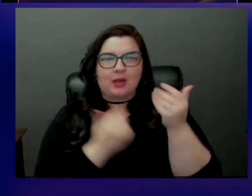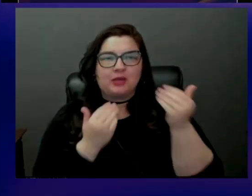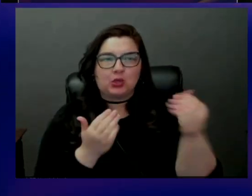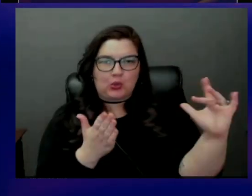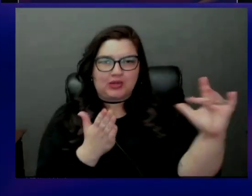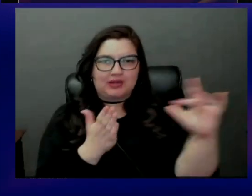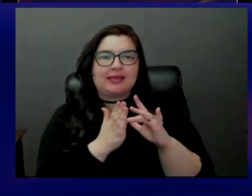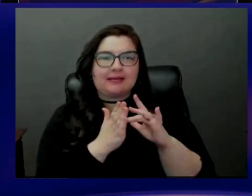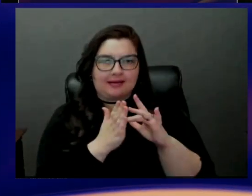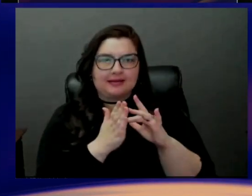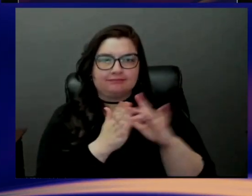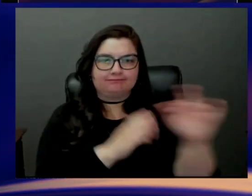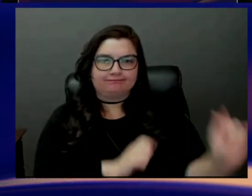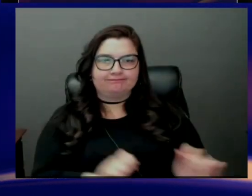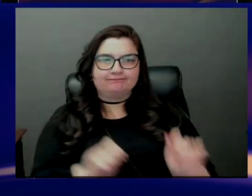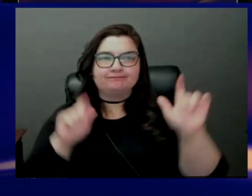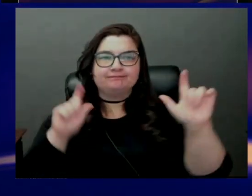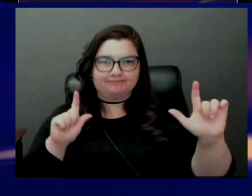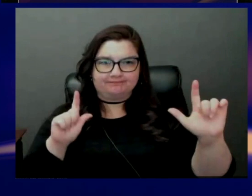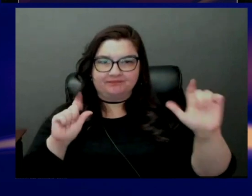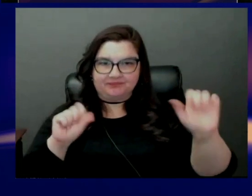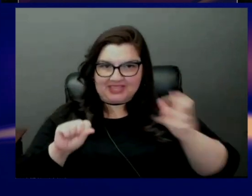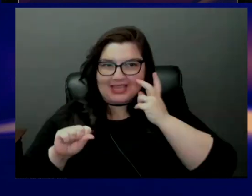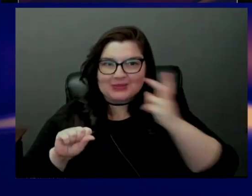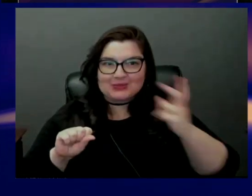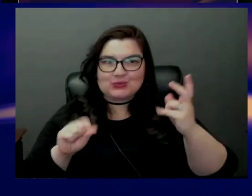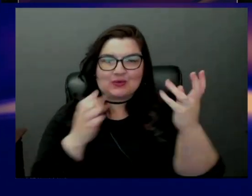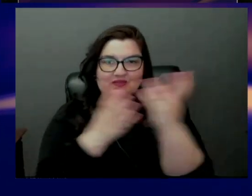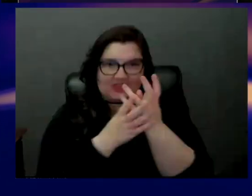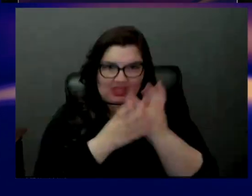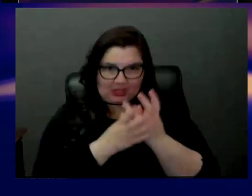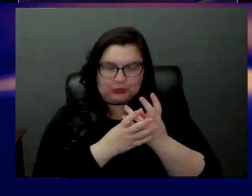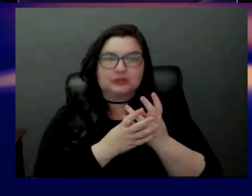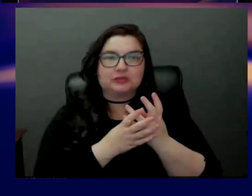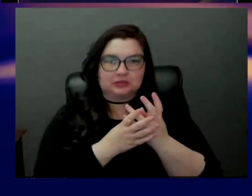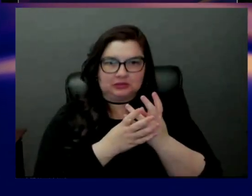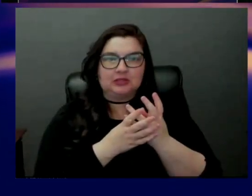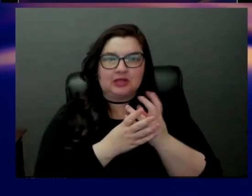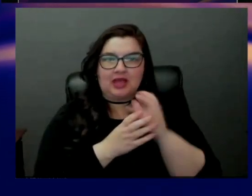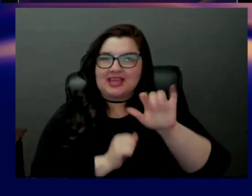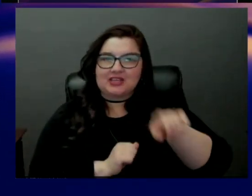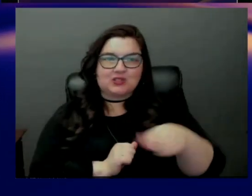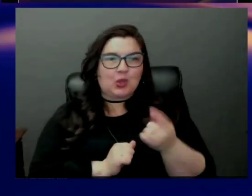So once you do that, you can see that filter's being established. That's the only trace group I'm looking at.